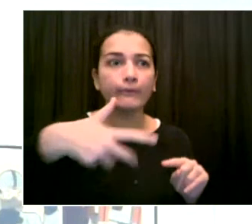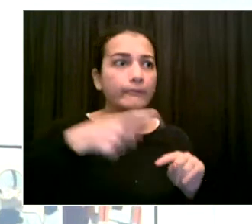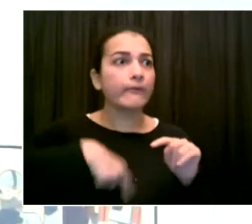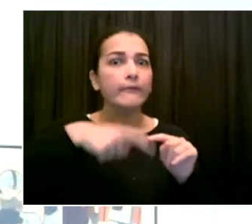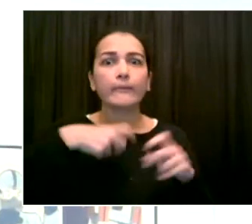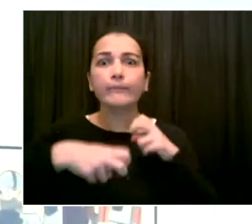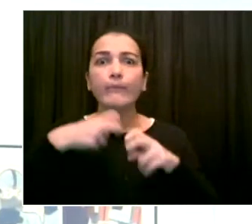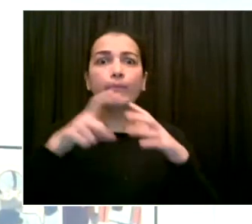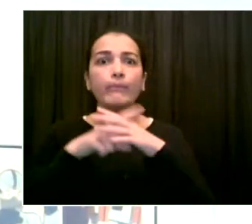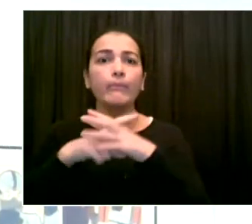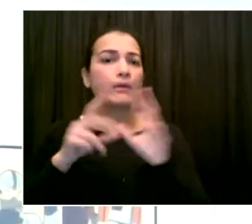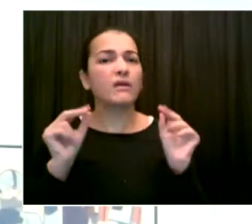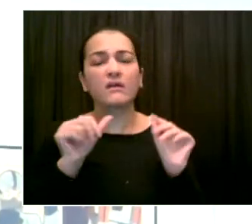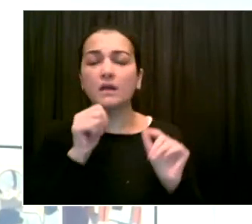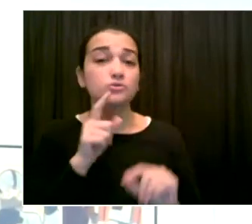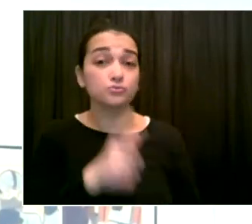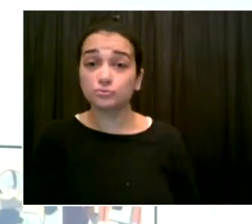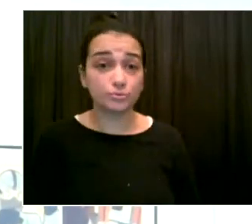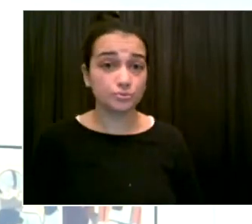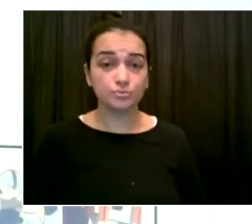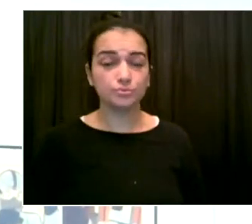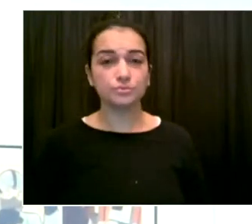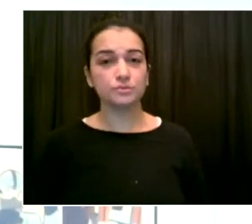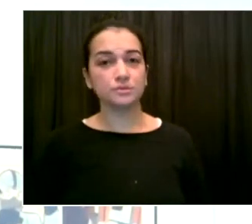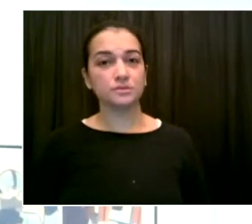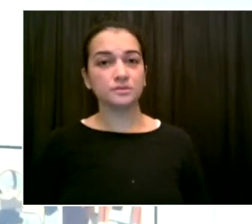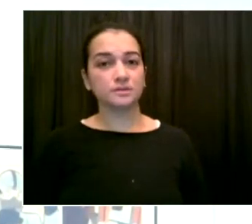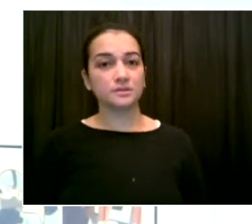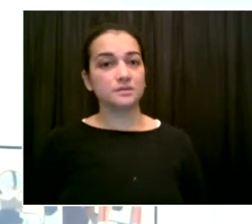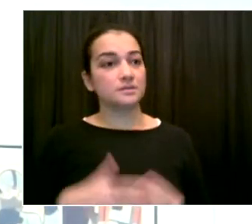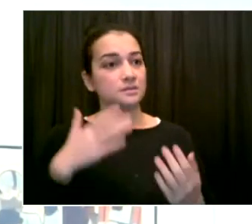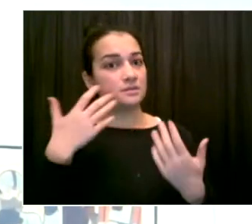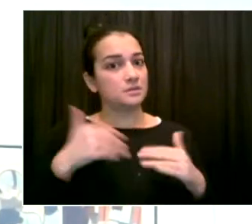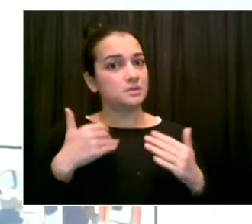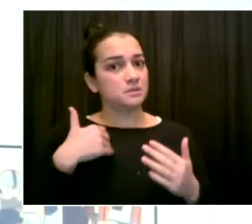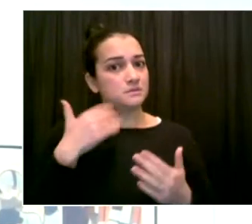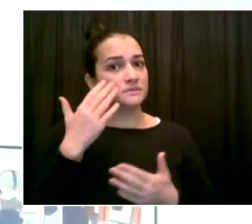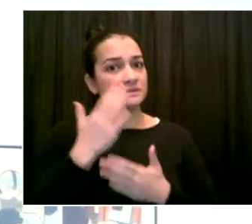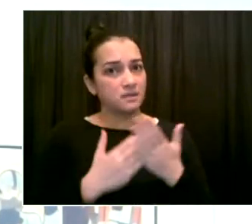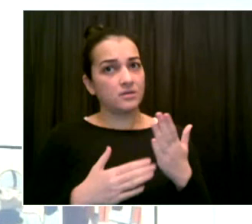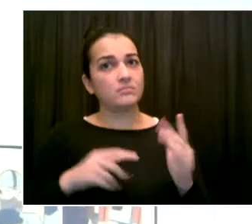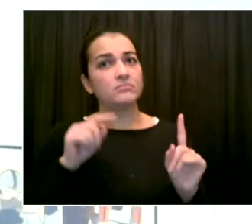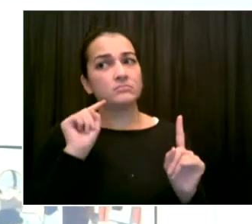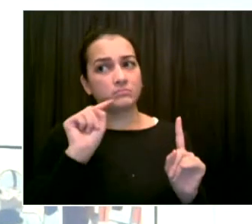TO PROTECT THEIR FAMILIES. BECAUSE THE SCIENCE IS CLEAR THAT THE COVID VACCINE DOENOS T IMPACT A PERSON'S ABILITY TO BECOME PREGNANT AND WE